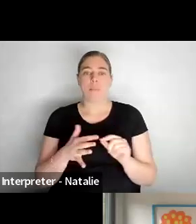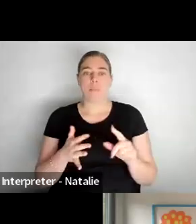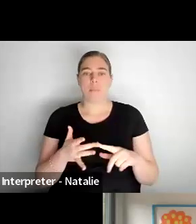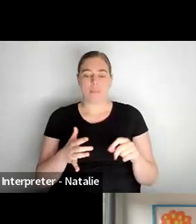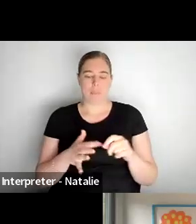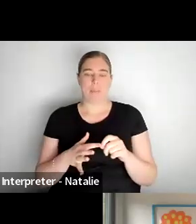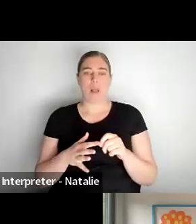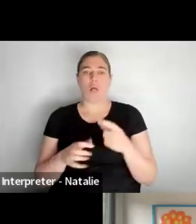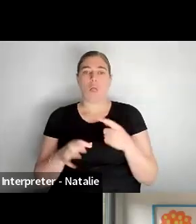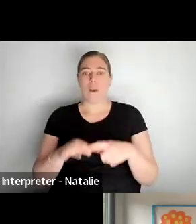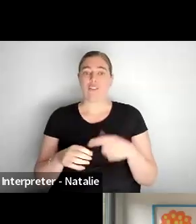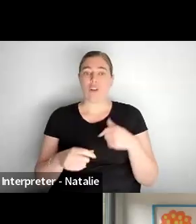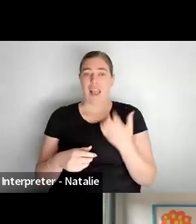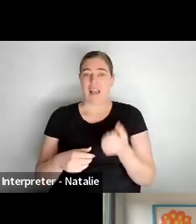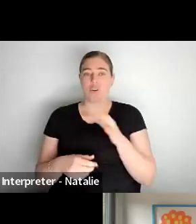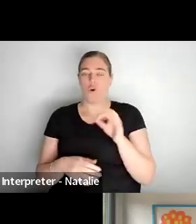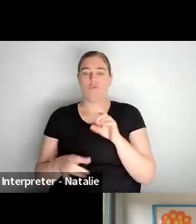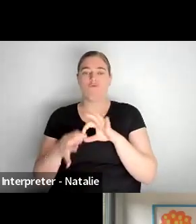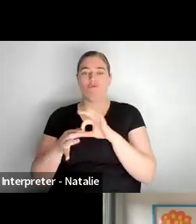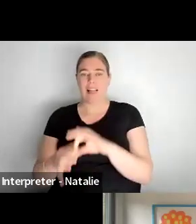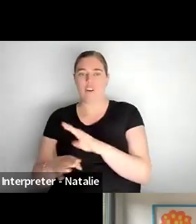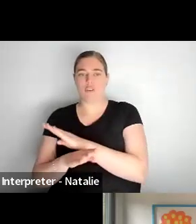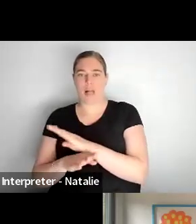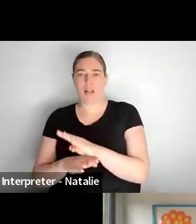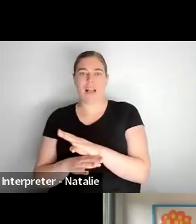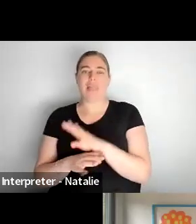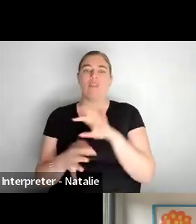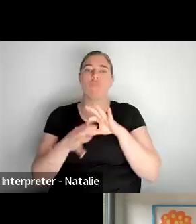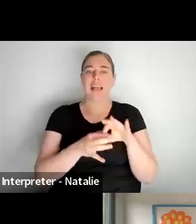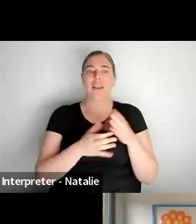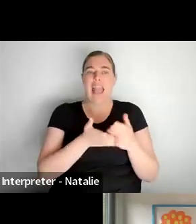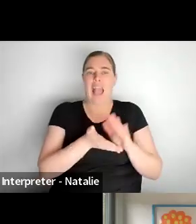relevant to the panel because they are about how to complete the application to be a peer.